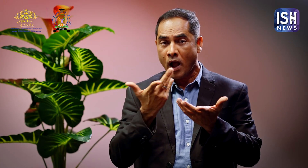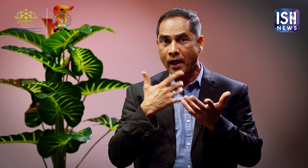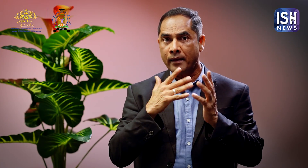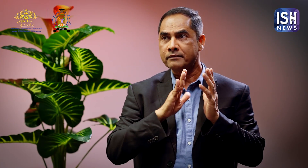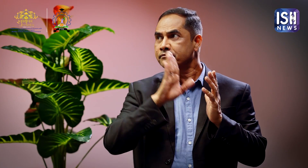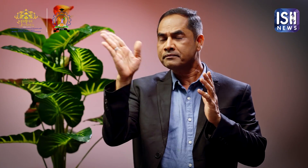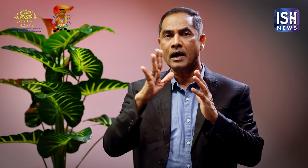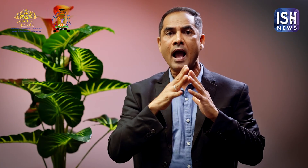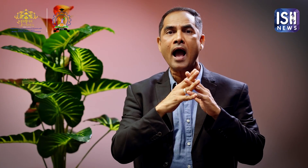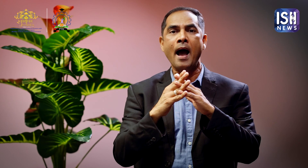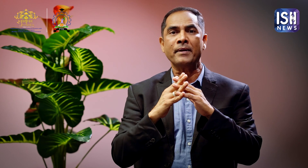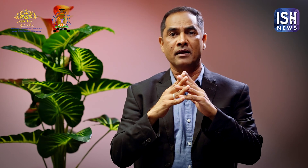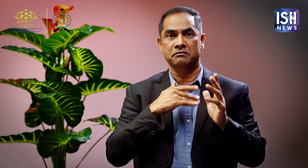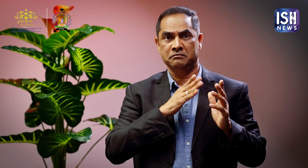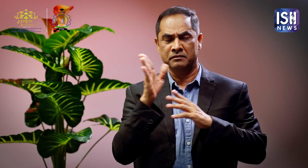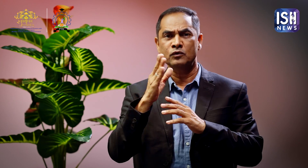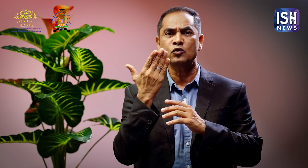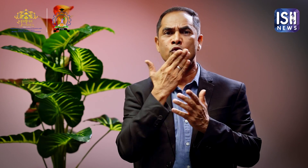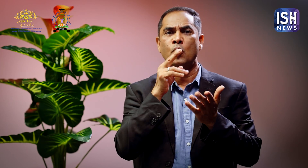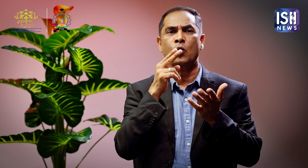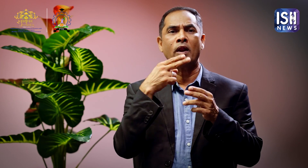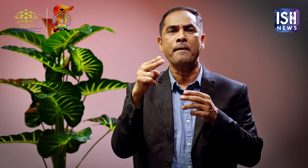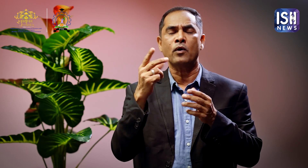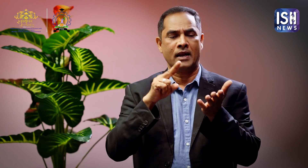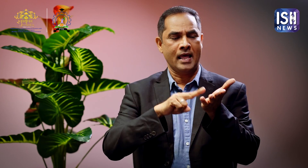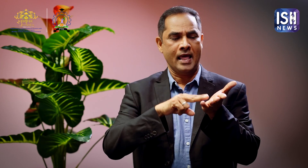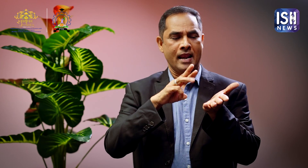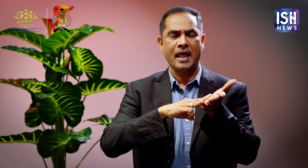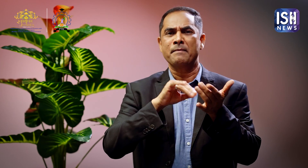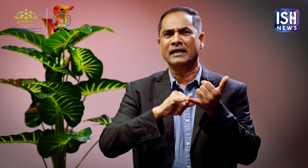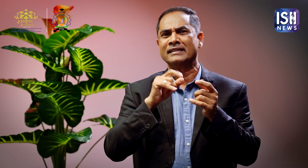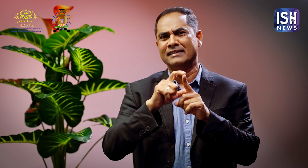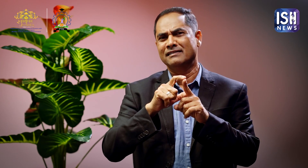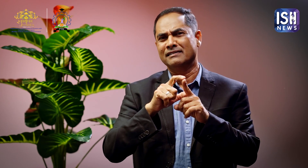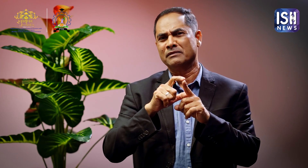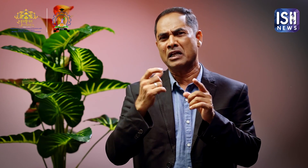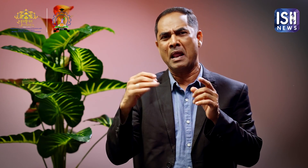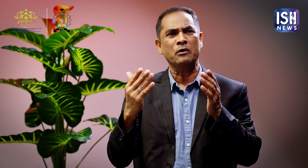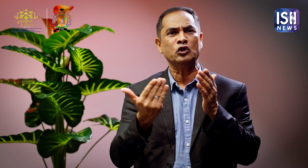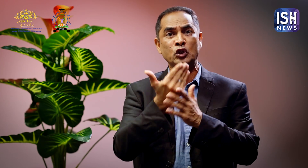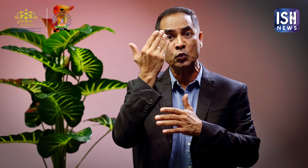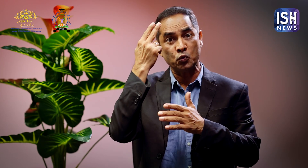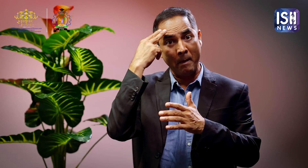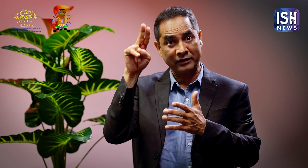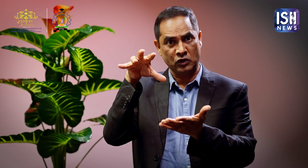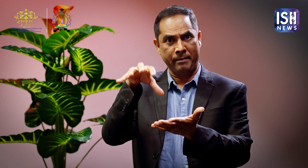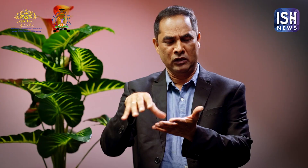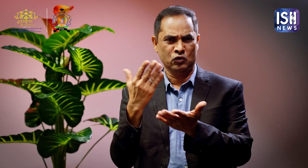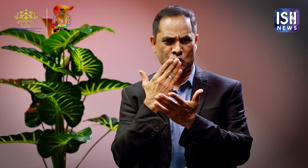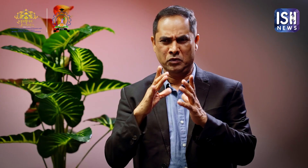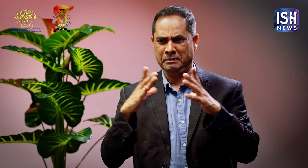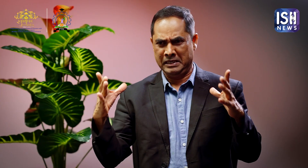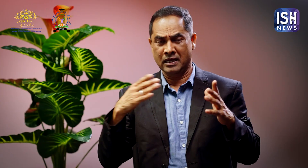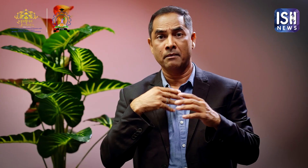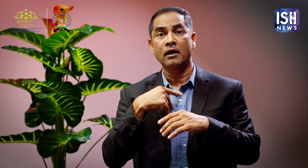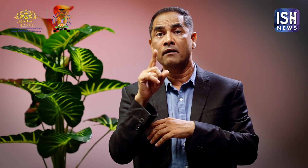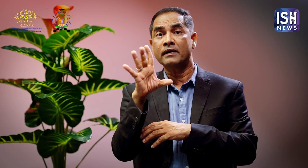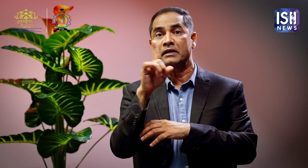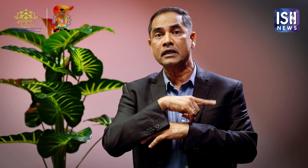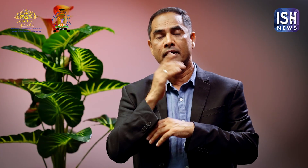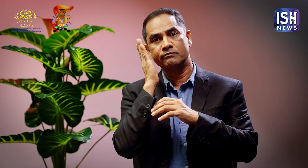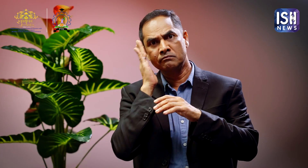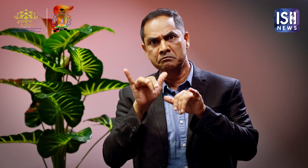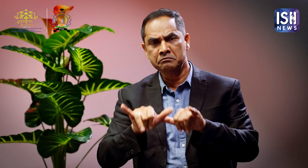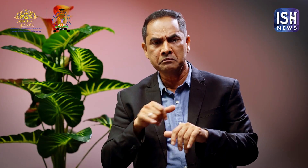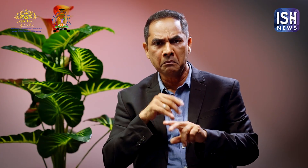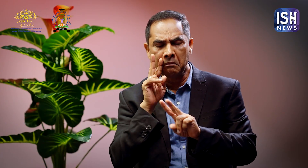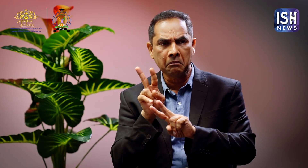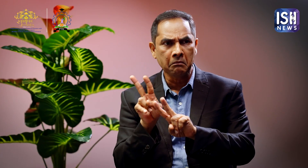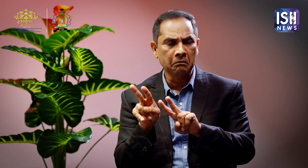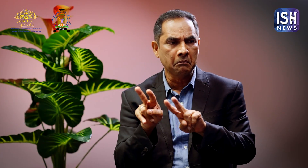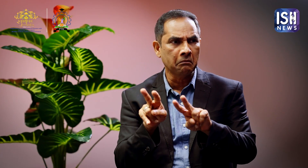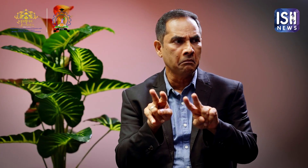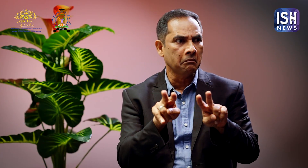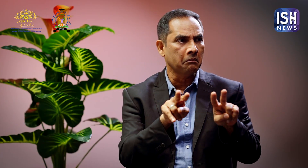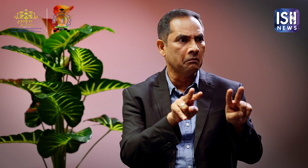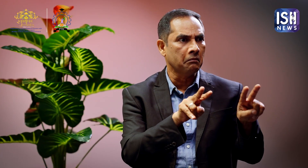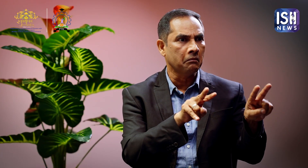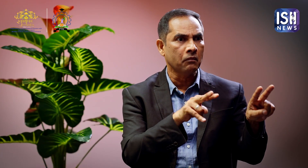During my visit to the New Mexico School for the Deaf (NMSD) in America, where I stayed for 15 days, I observed the students.